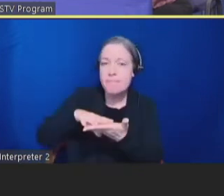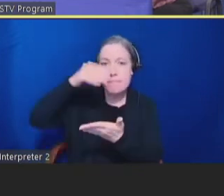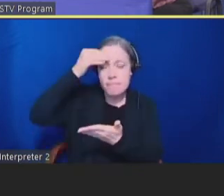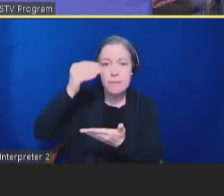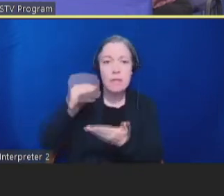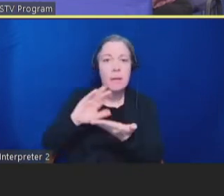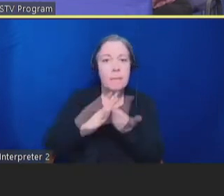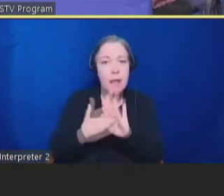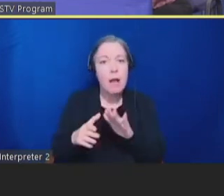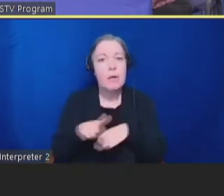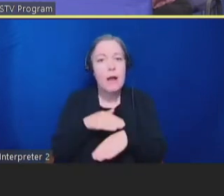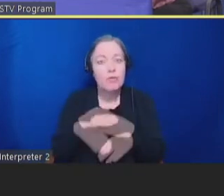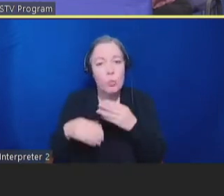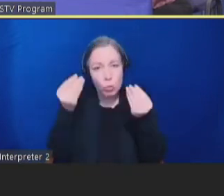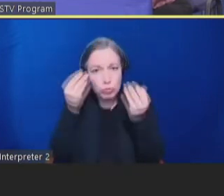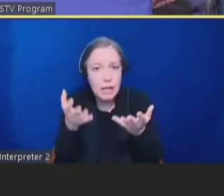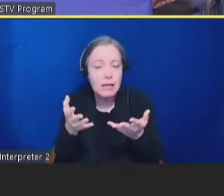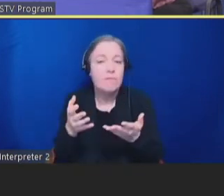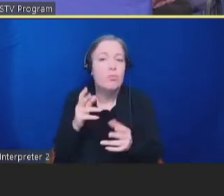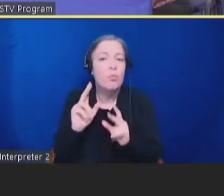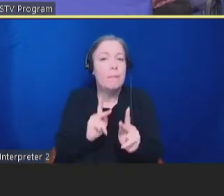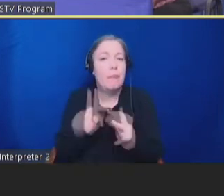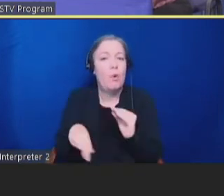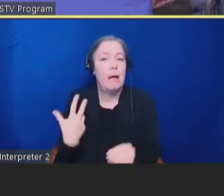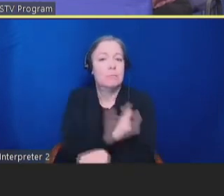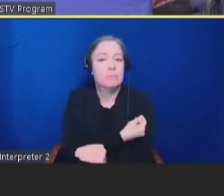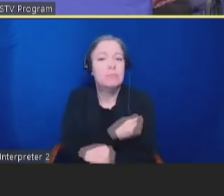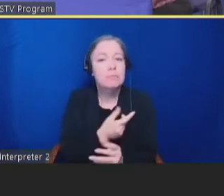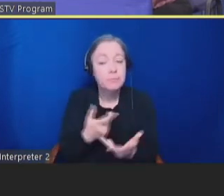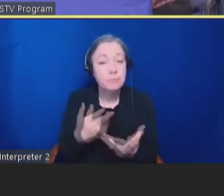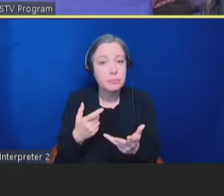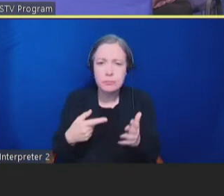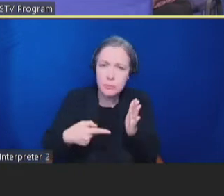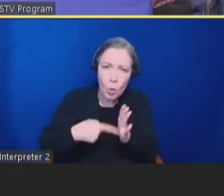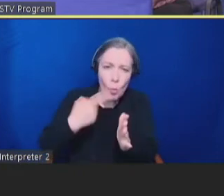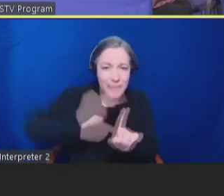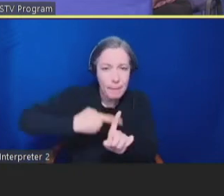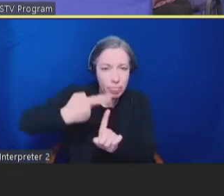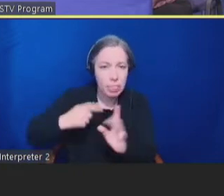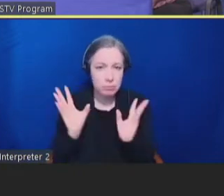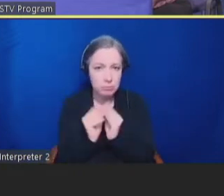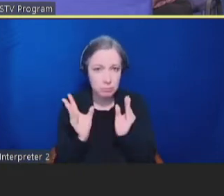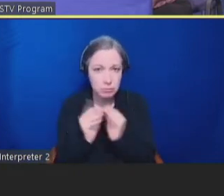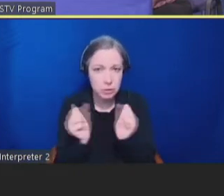in general. We did monthly cohort calls with the organizations where they could